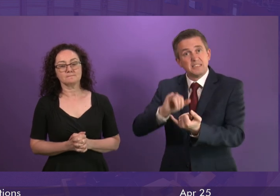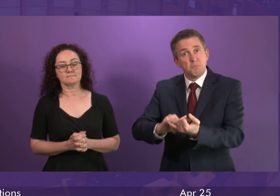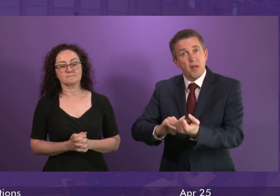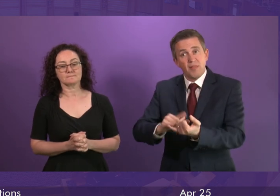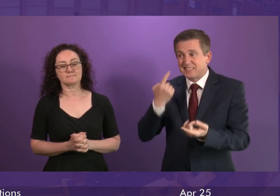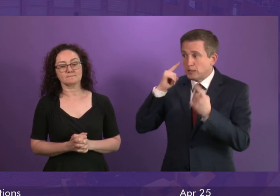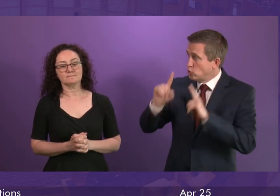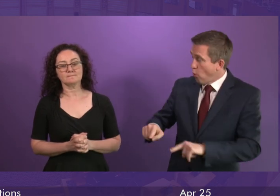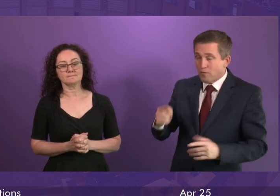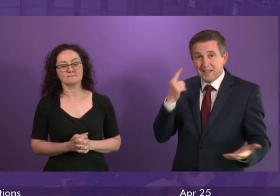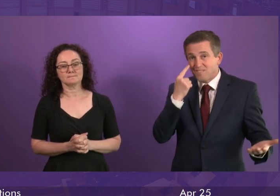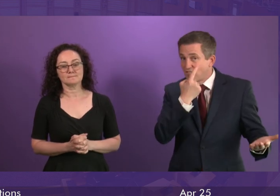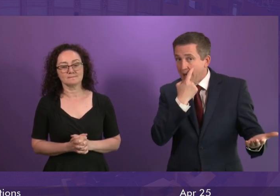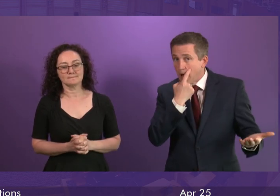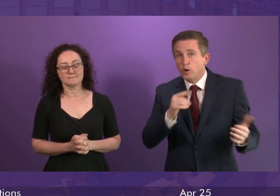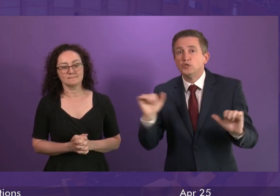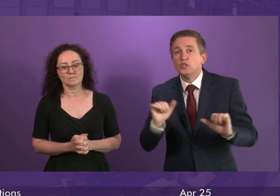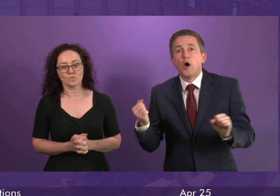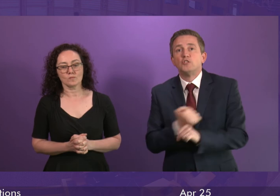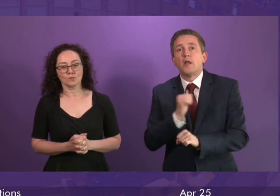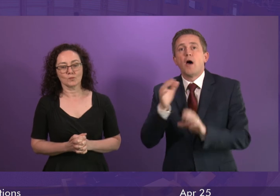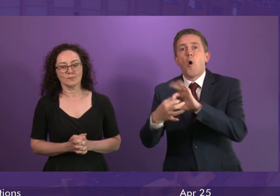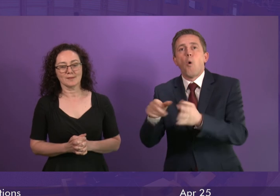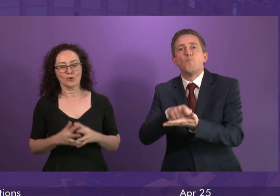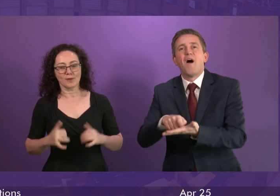ignoring those facts, or has she just not done her homework?